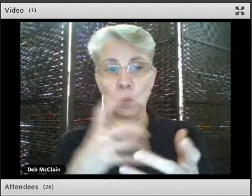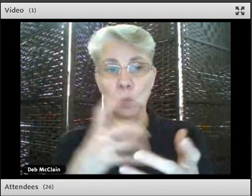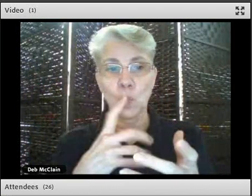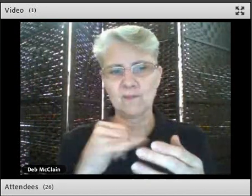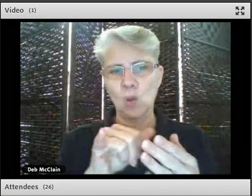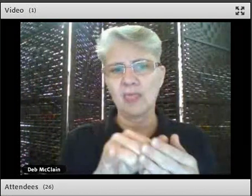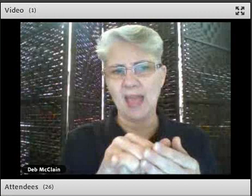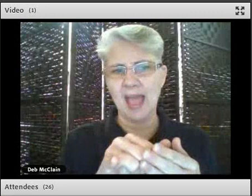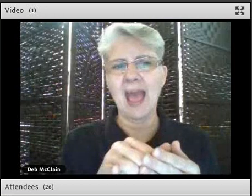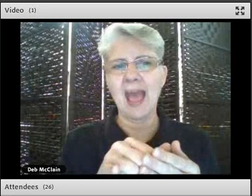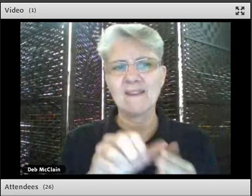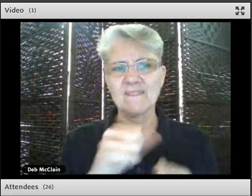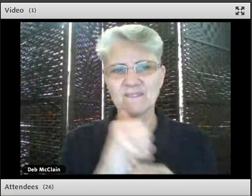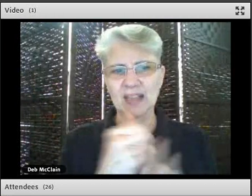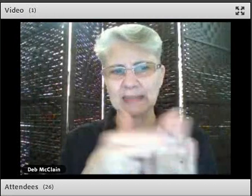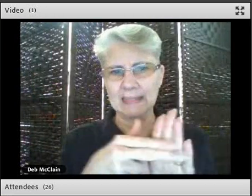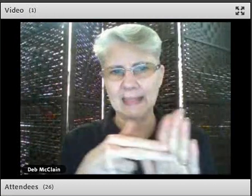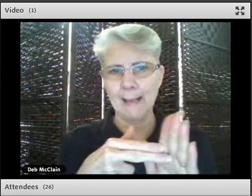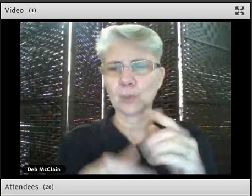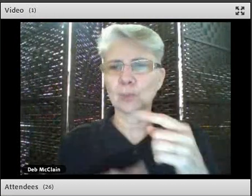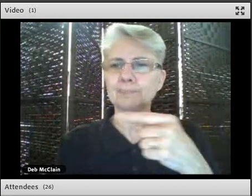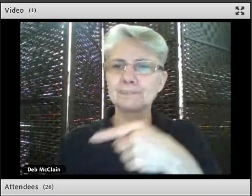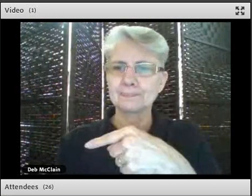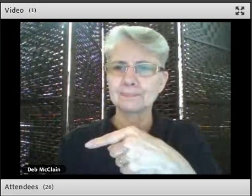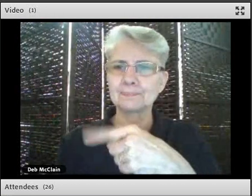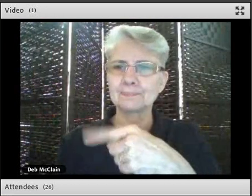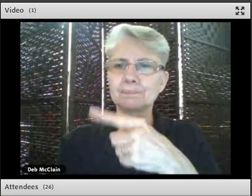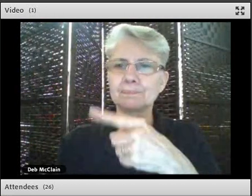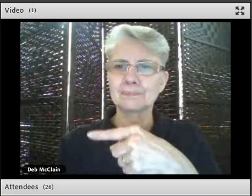Information coming from outside the resource itself